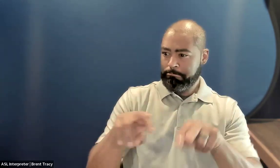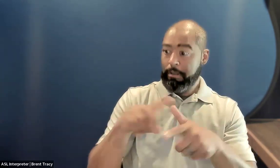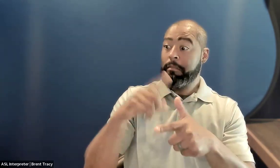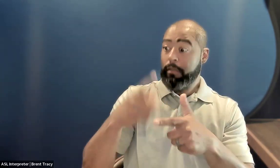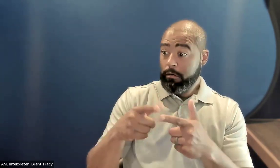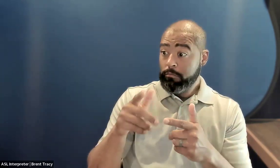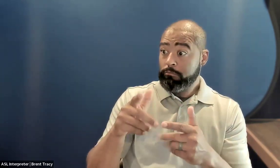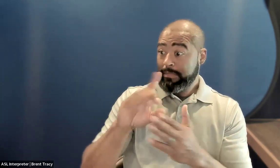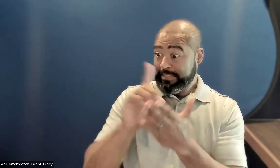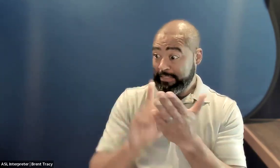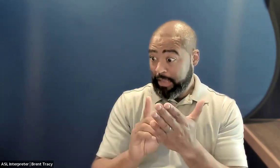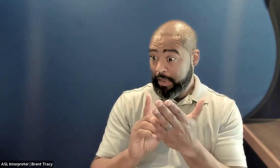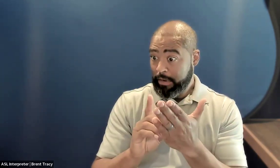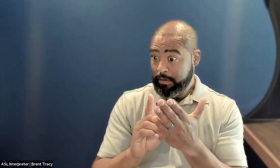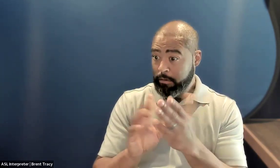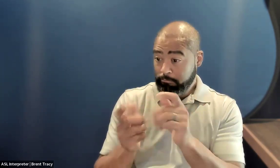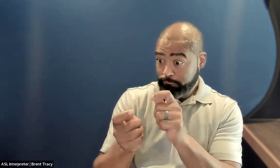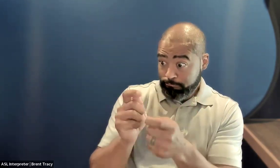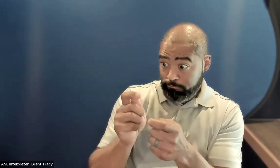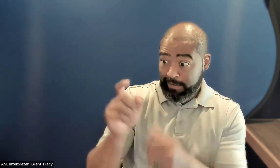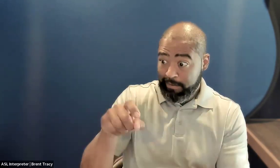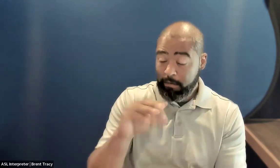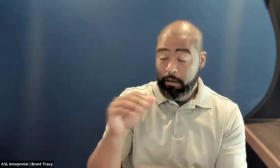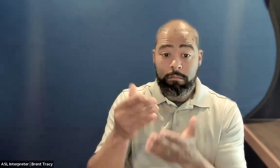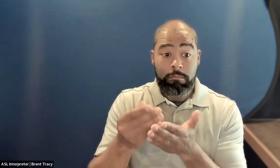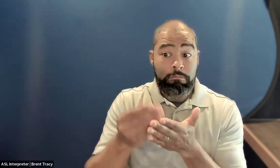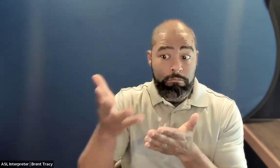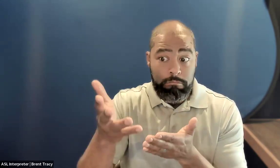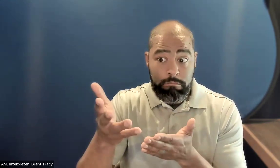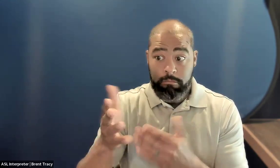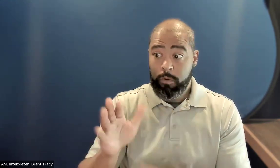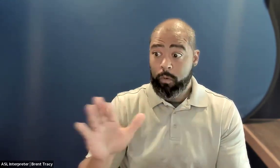It provides a starting set of recommendations for climate